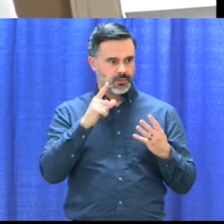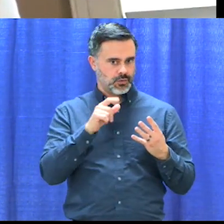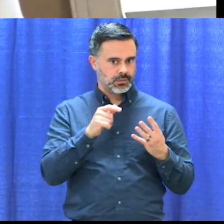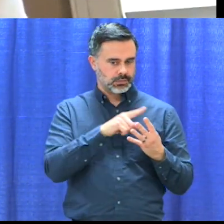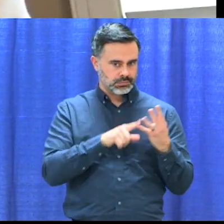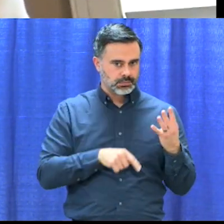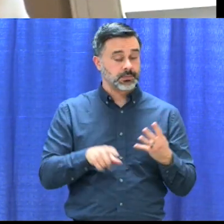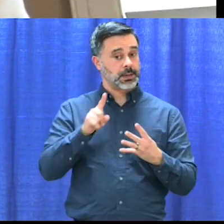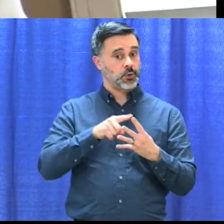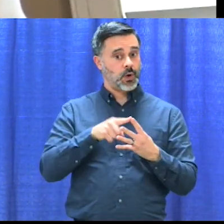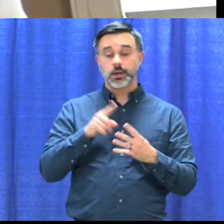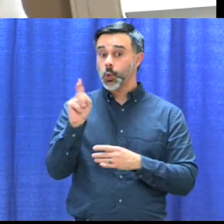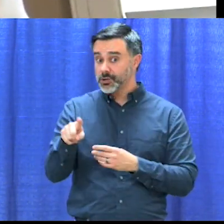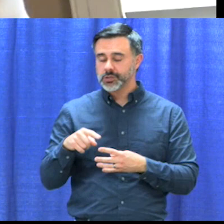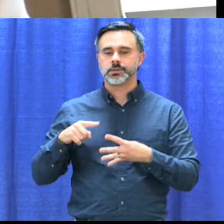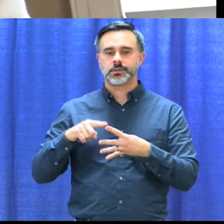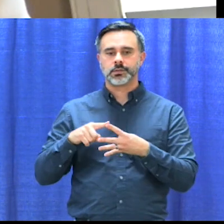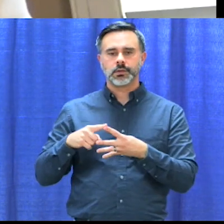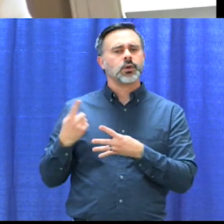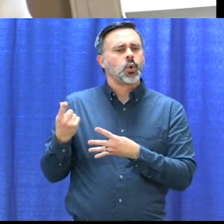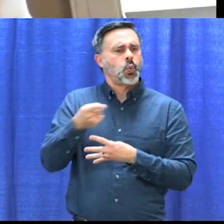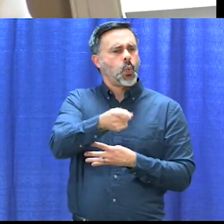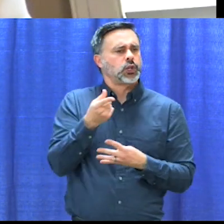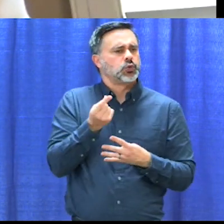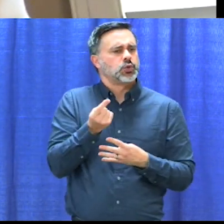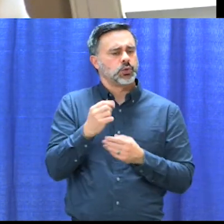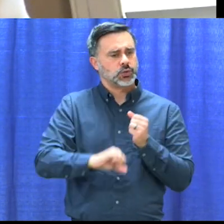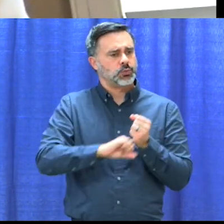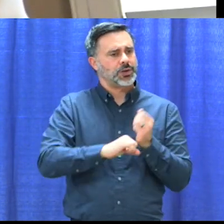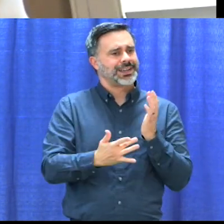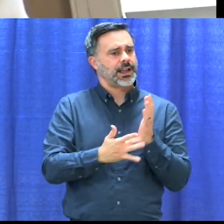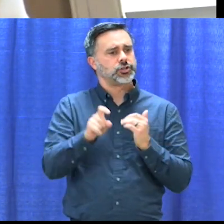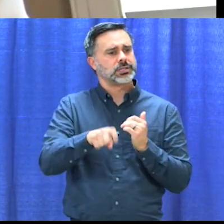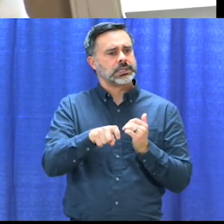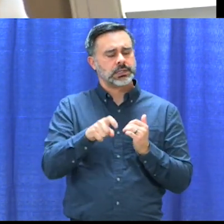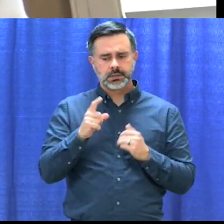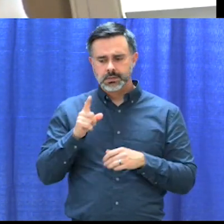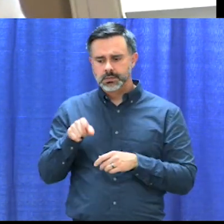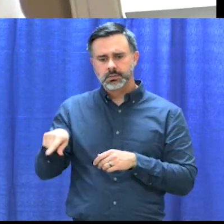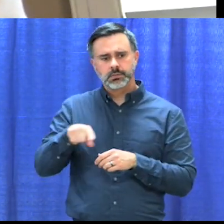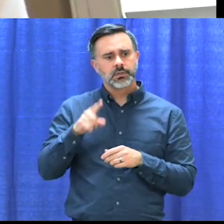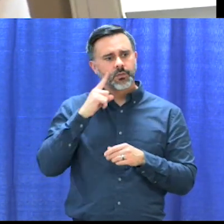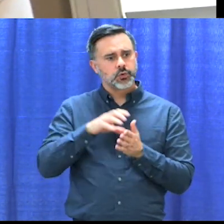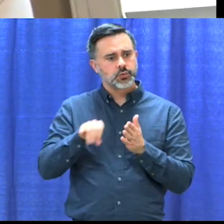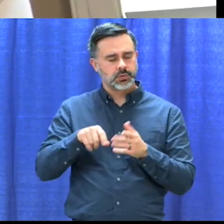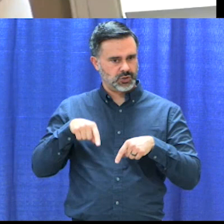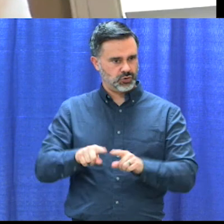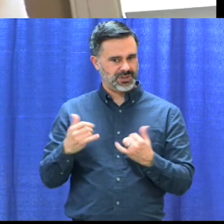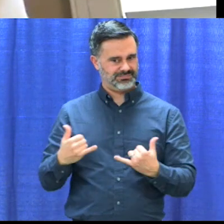Number 1: what are you currently doing to support the technology needs of students during the COVID-19 pandemic.